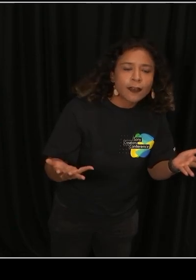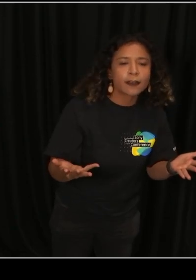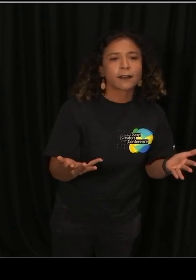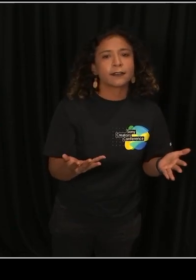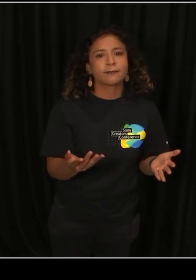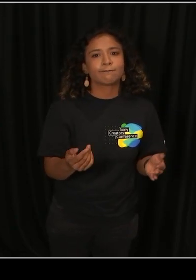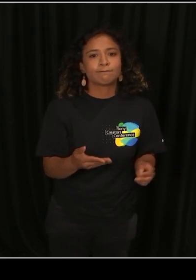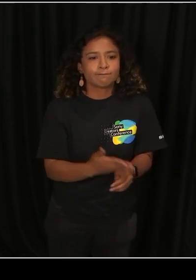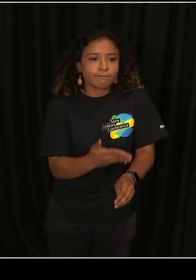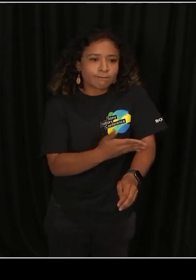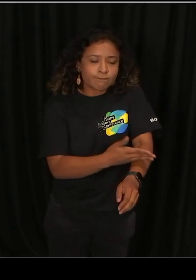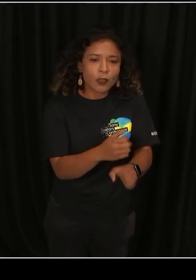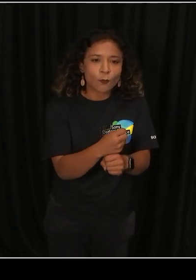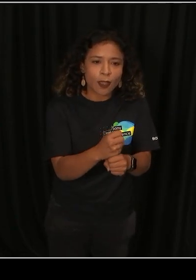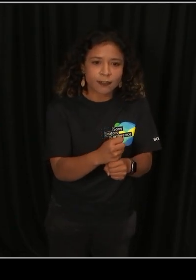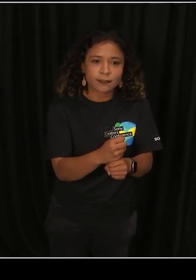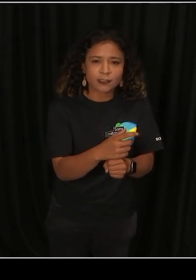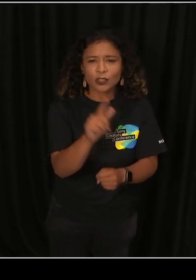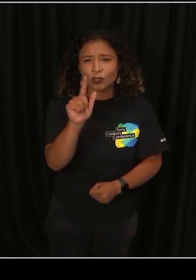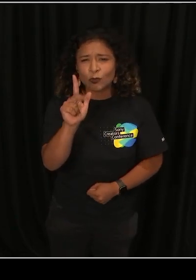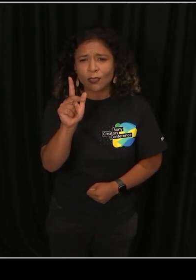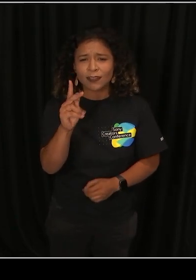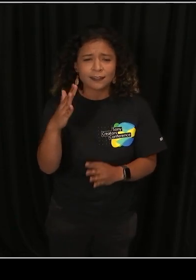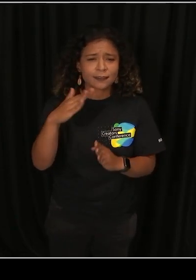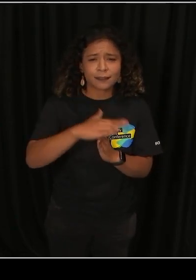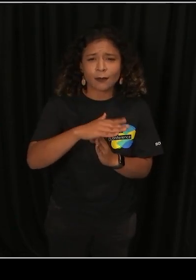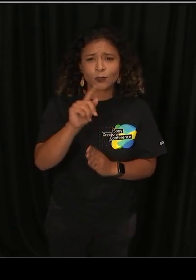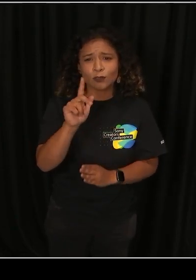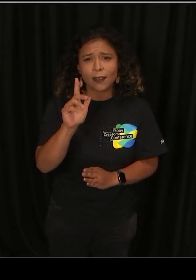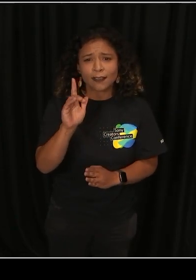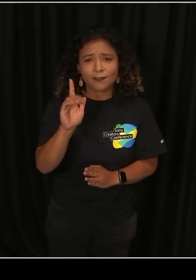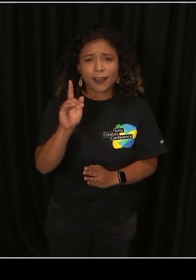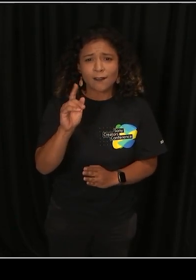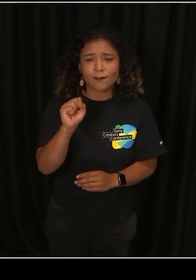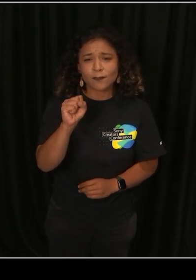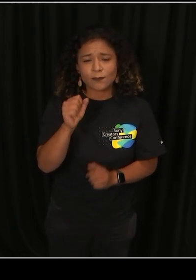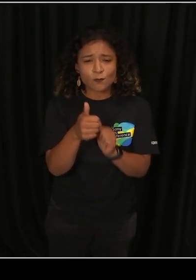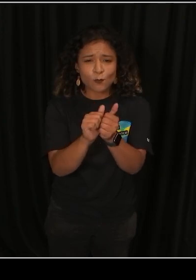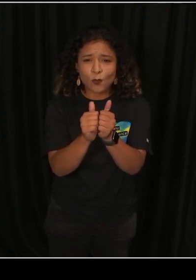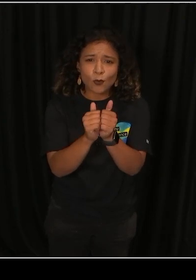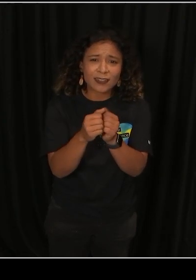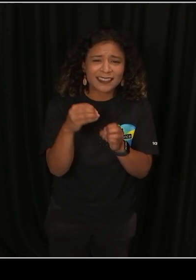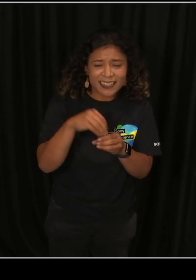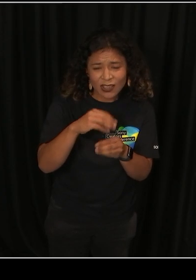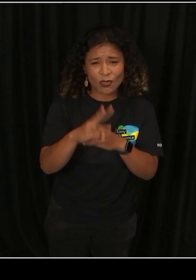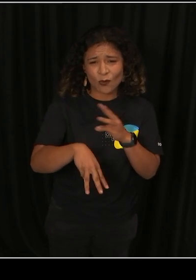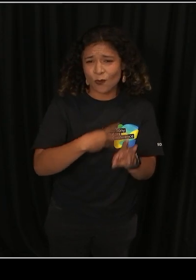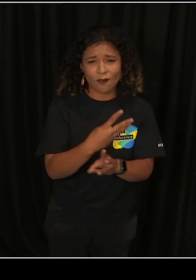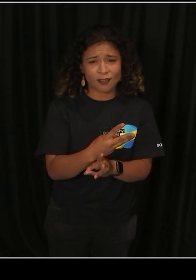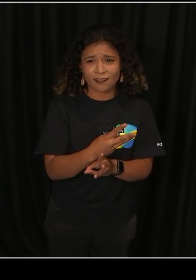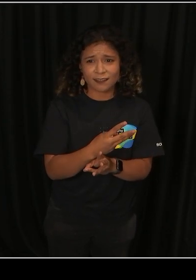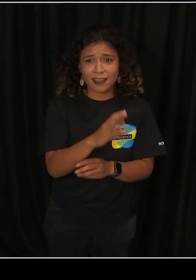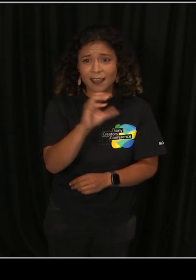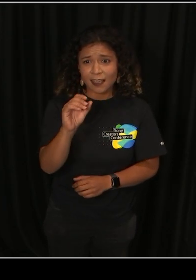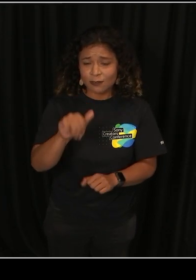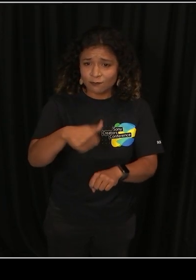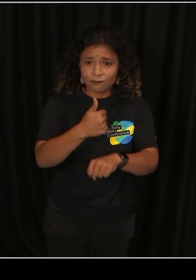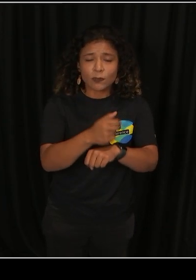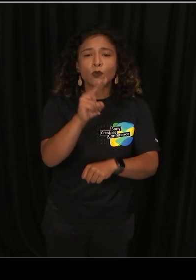products to 23 of the top 25 sports leagues and federations in the world. The company was founded in 2001,